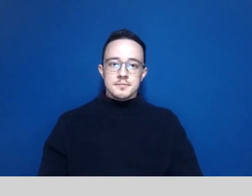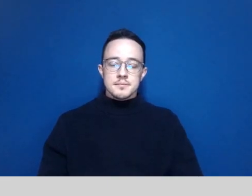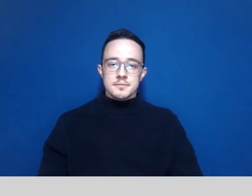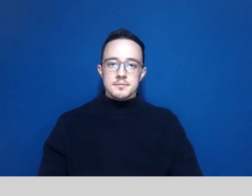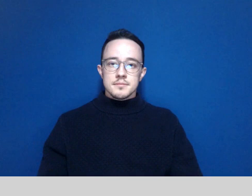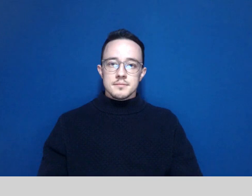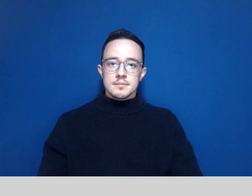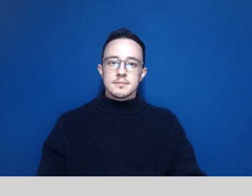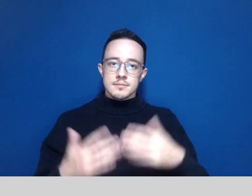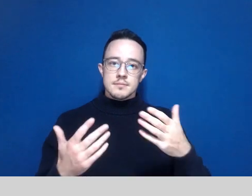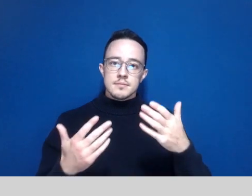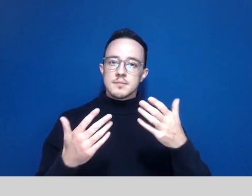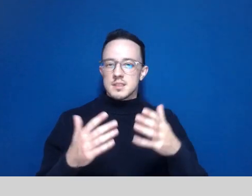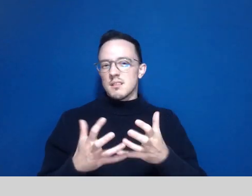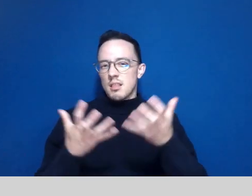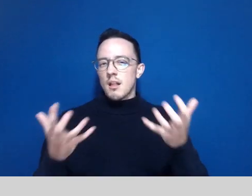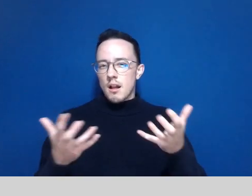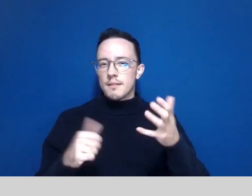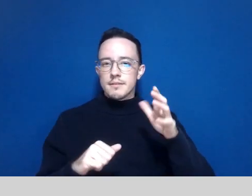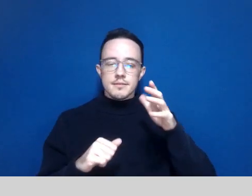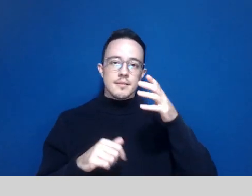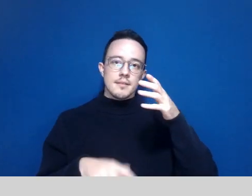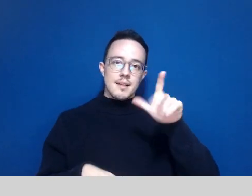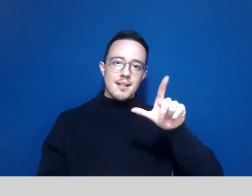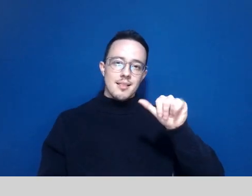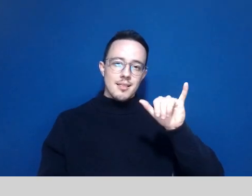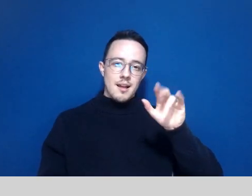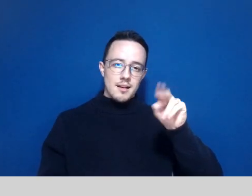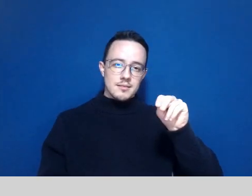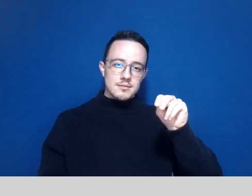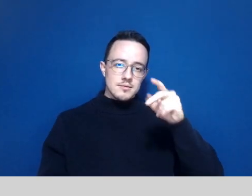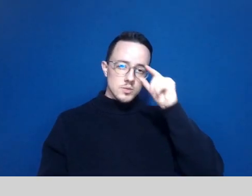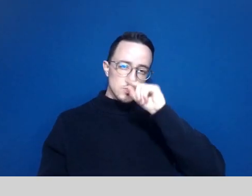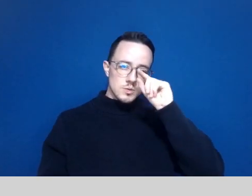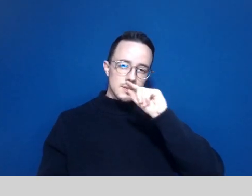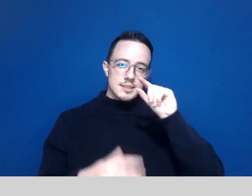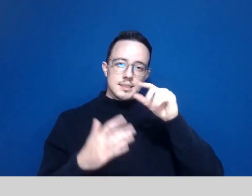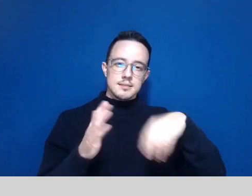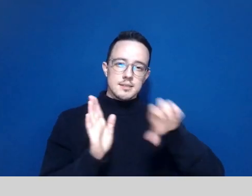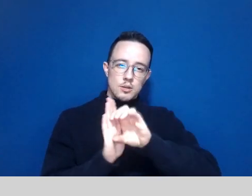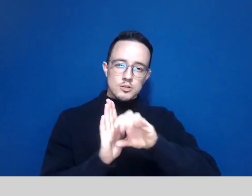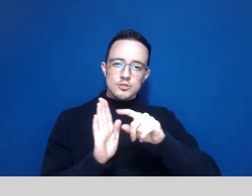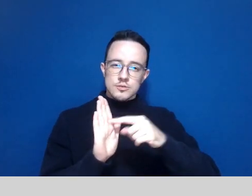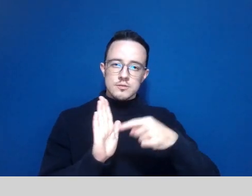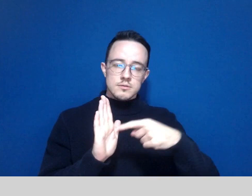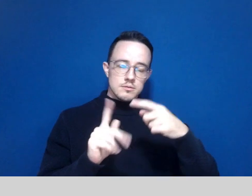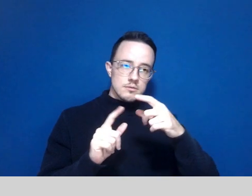which we're not going to get into. It's a lot of Latin and Greek characters